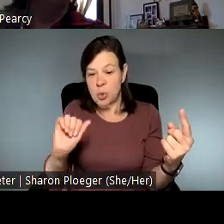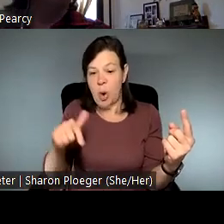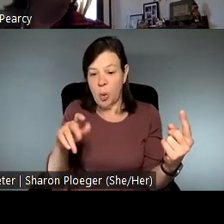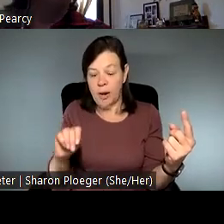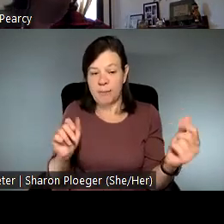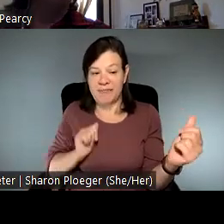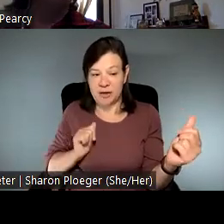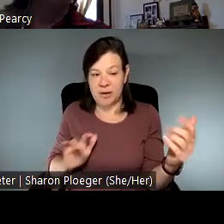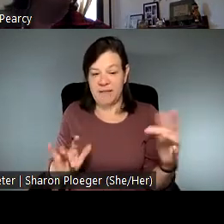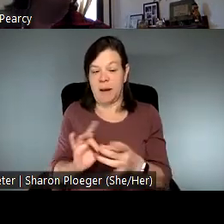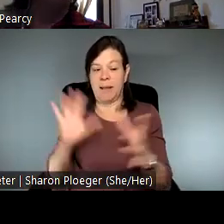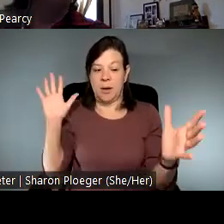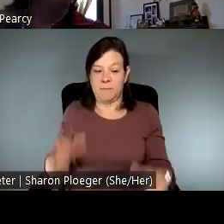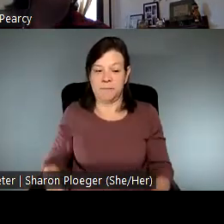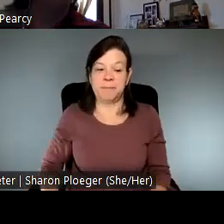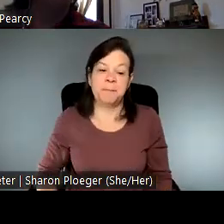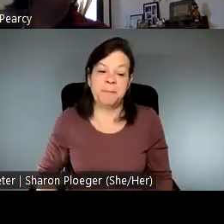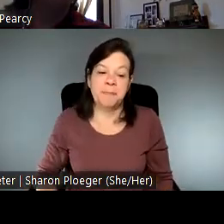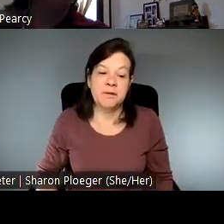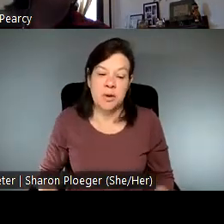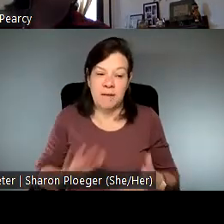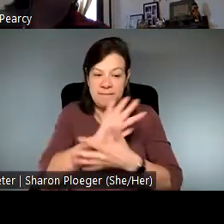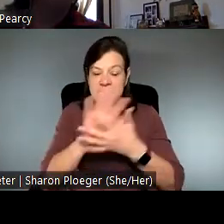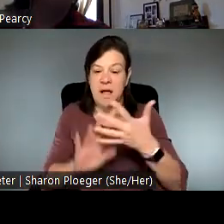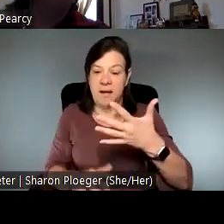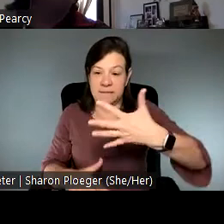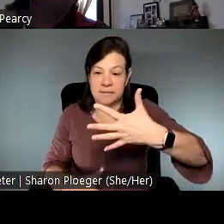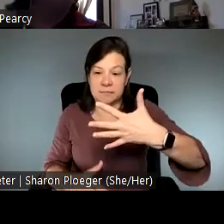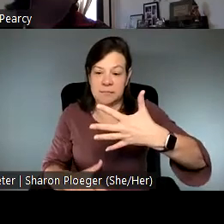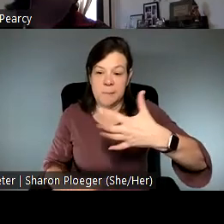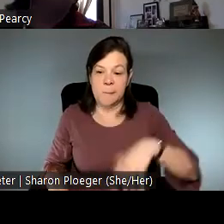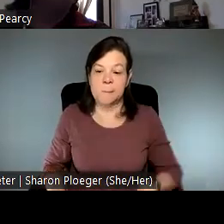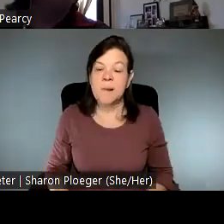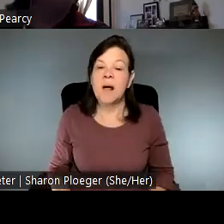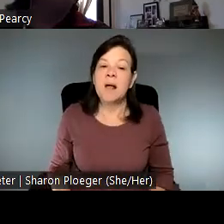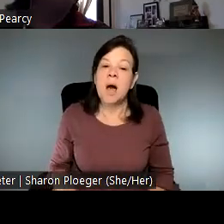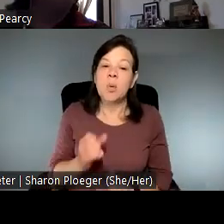Now I'm gonna let go of my mouse. So now I have all five highlighted. We just wanna create a bulleted list.